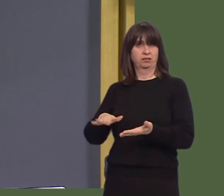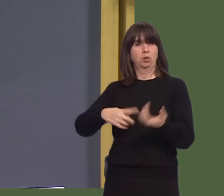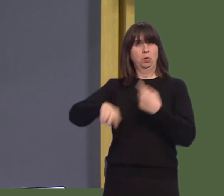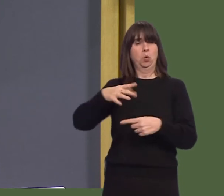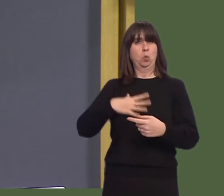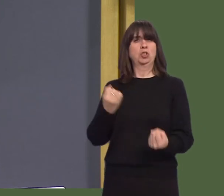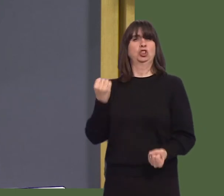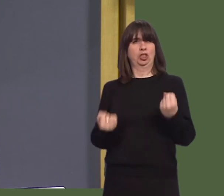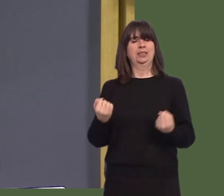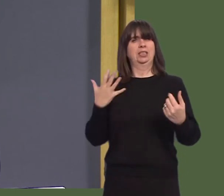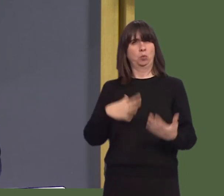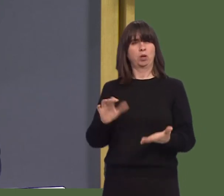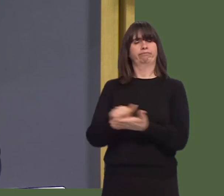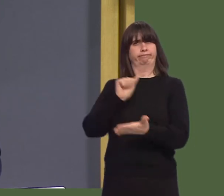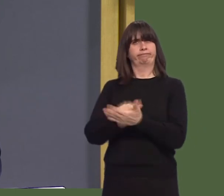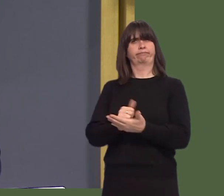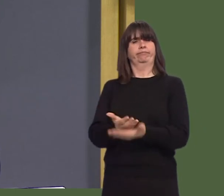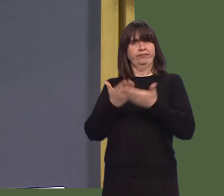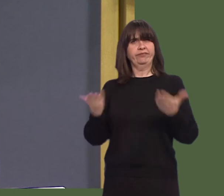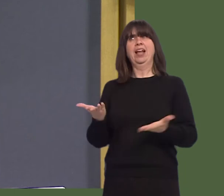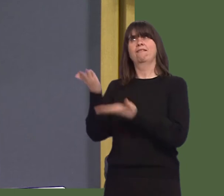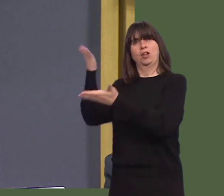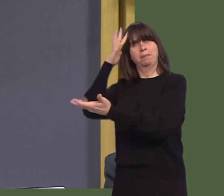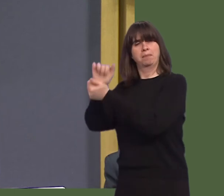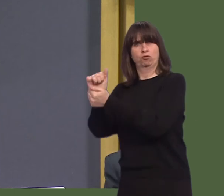But the outcome of that evidence is that, effectively, depending upon what level of